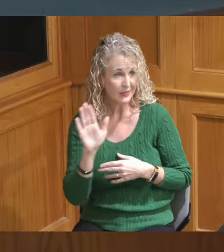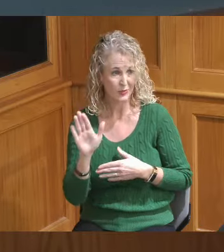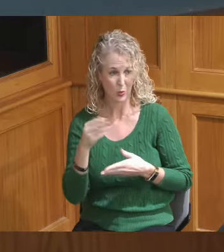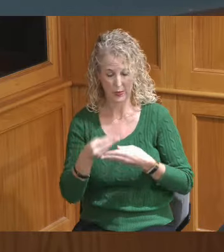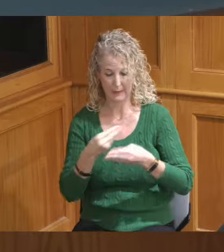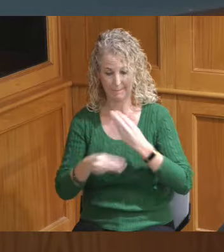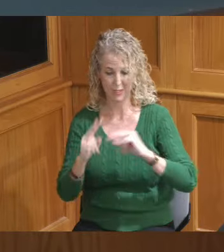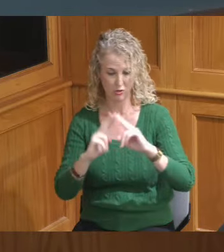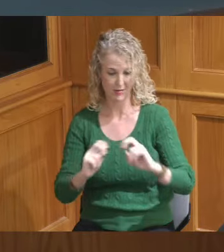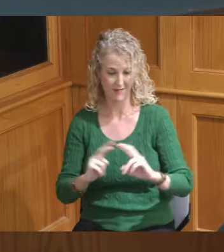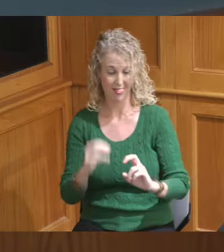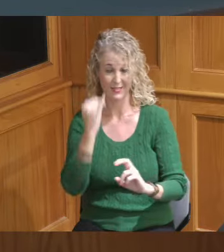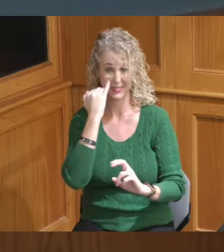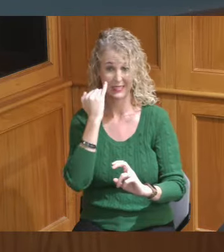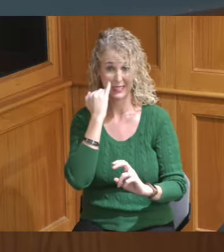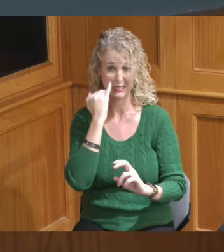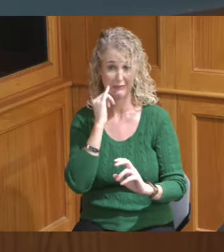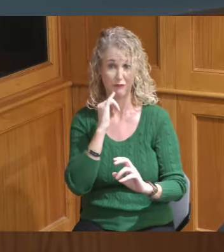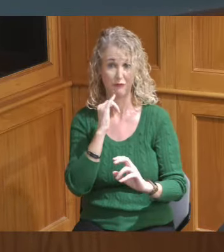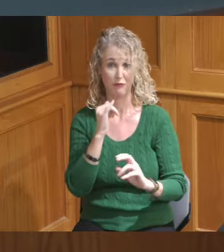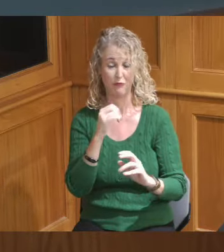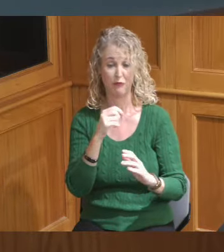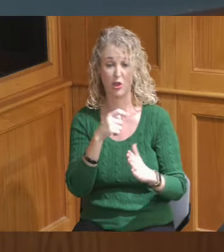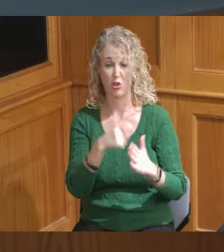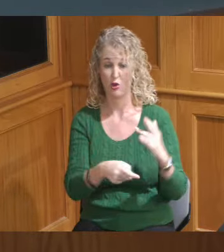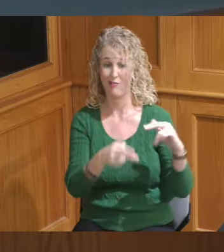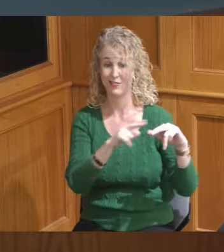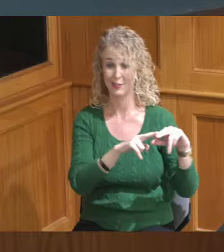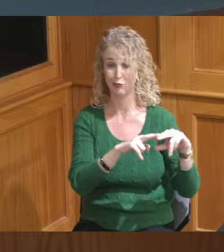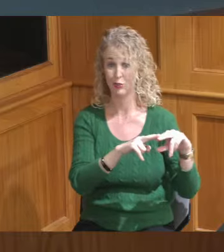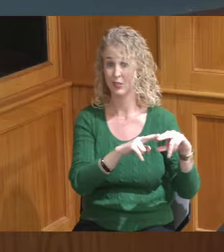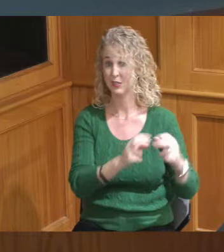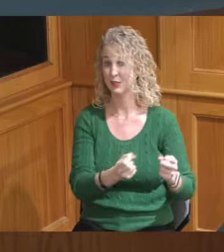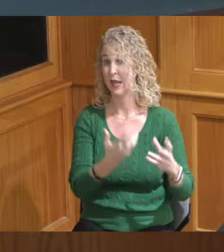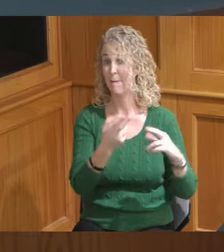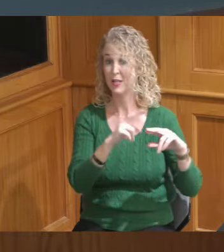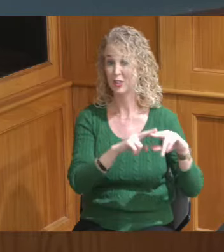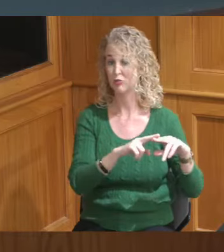we're doing and if if the budgets have gone up, what are the things contributing to that